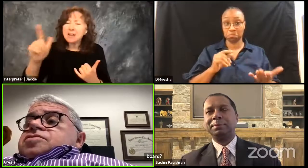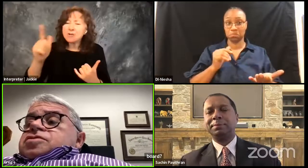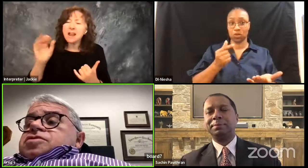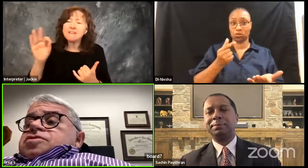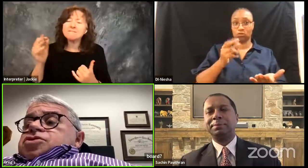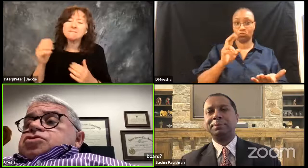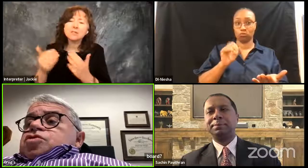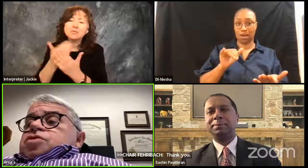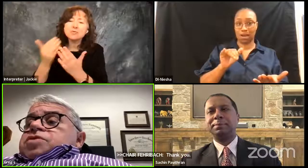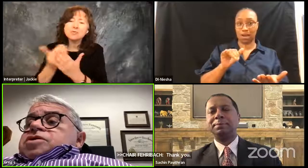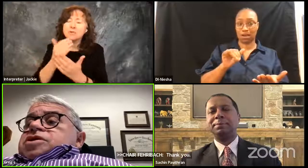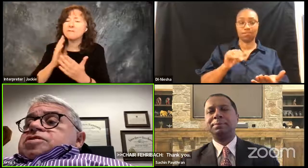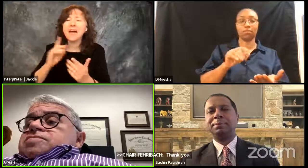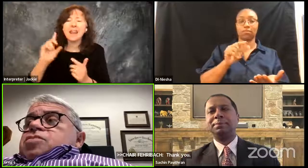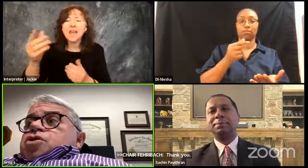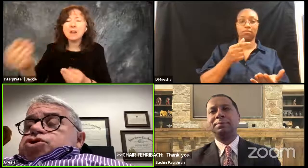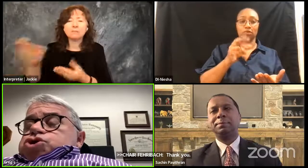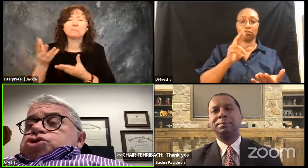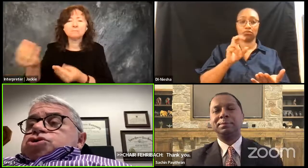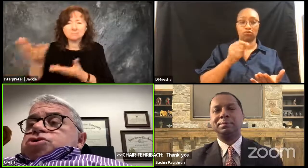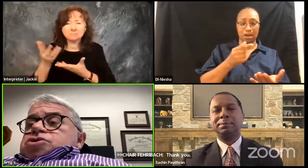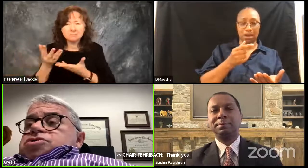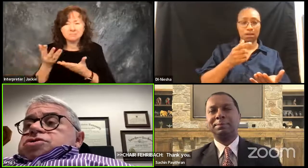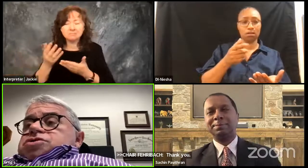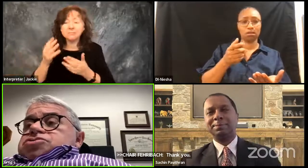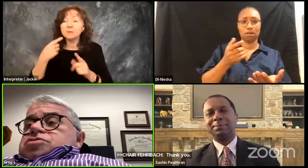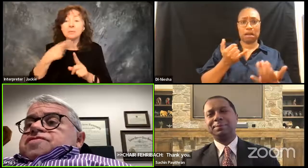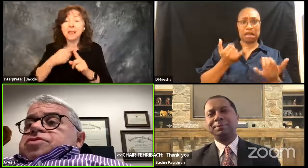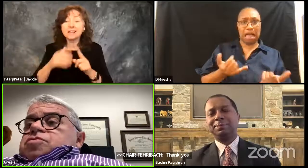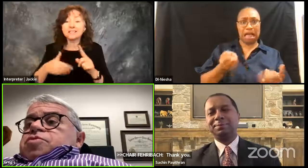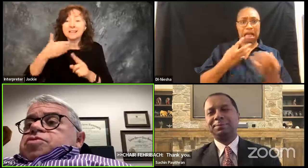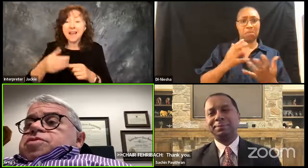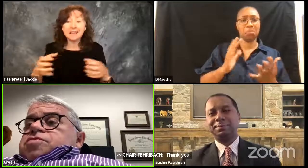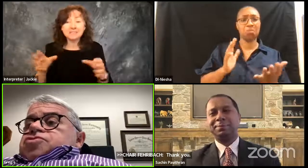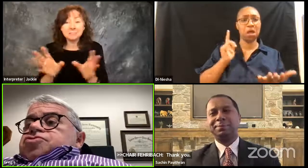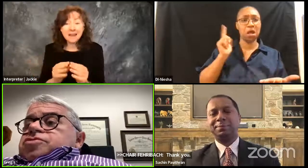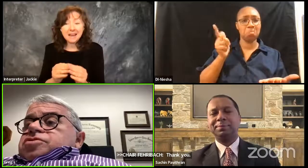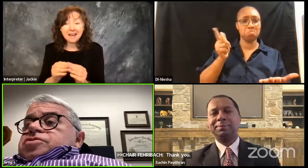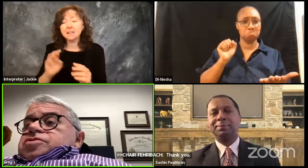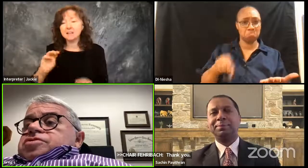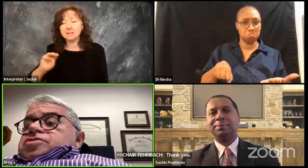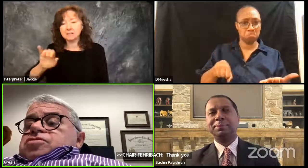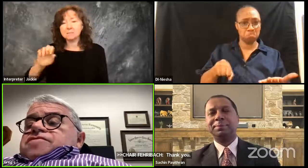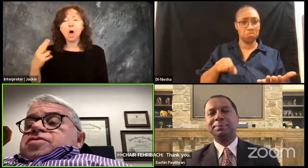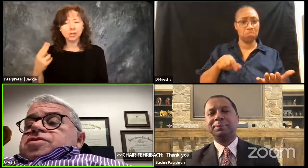and if not, you know we meet again in March, to our federal board members who are very